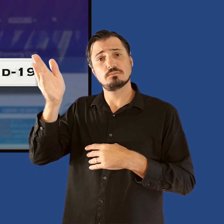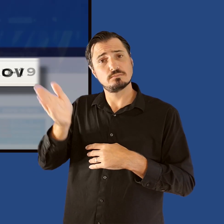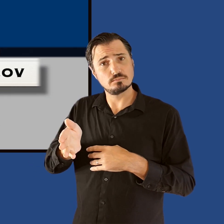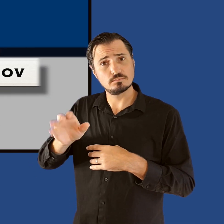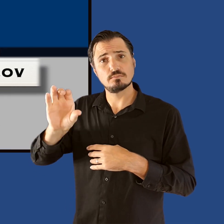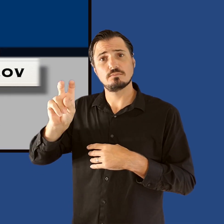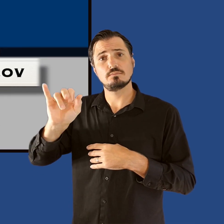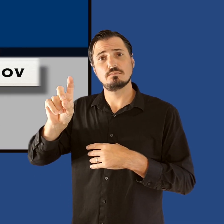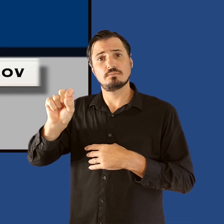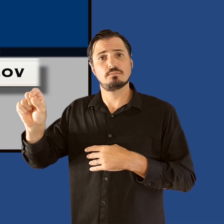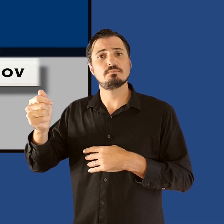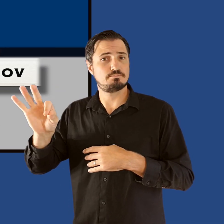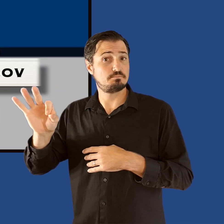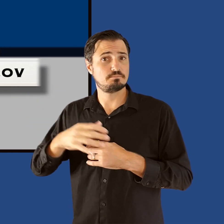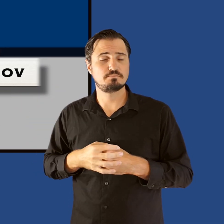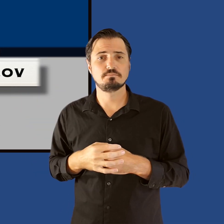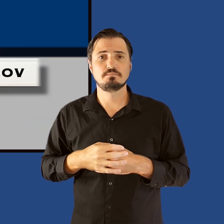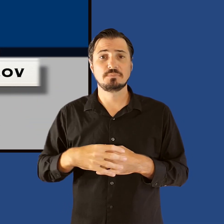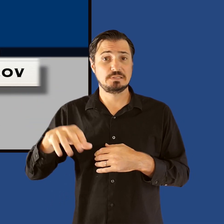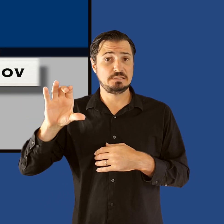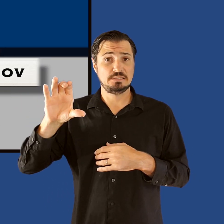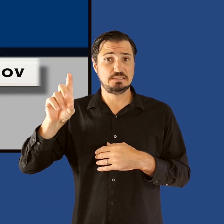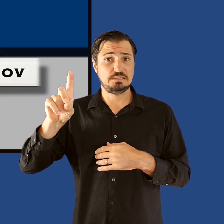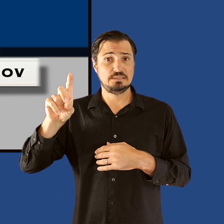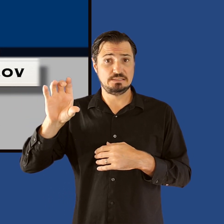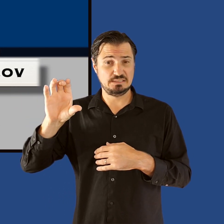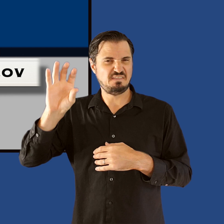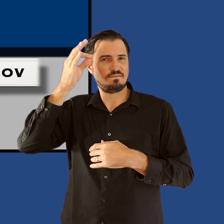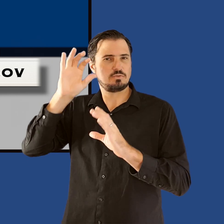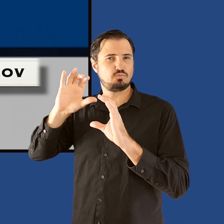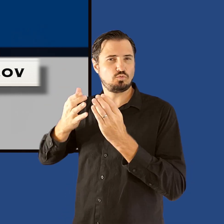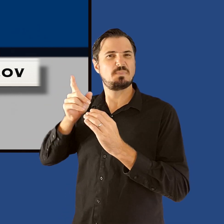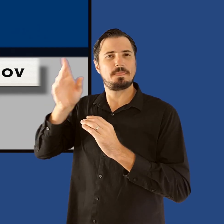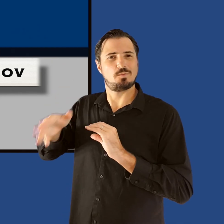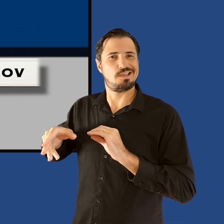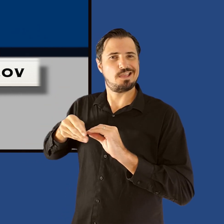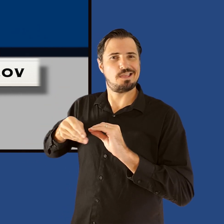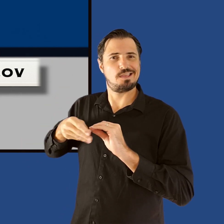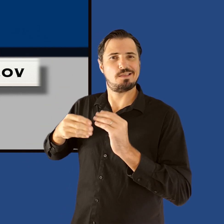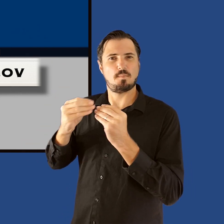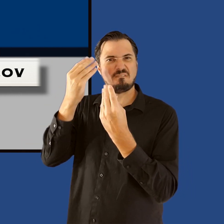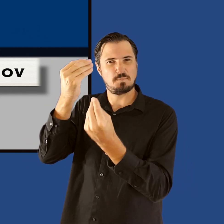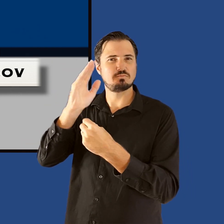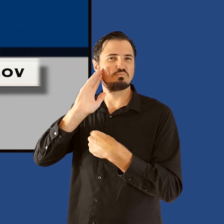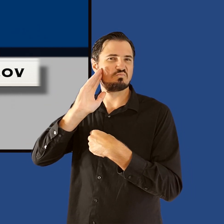The Centers for Disease Control is also updating its website regularly. For more information, please visit Coronavirus.gov.